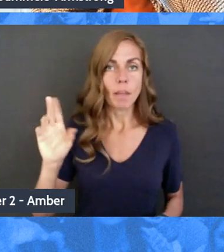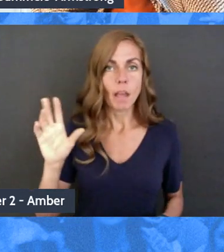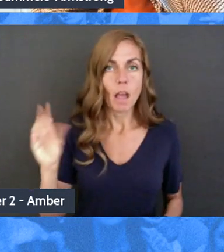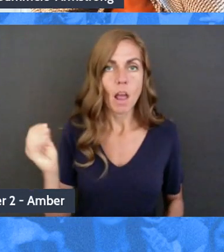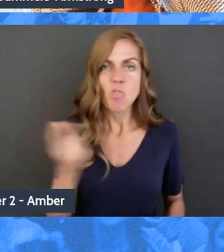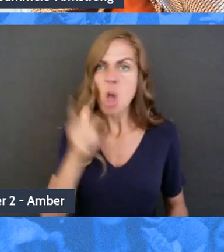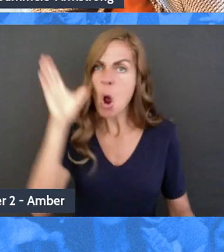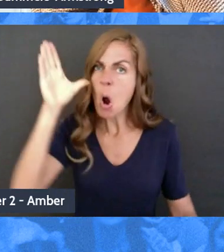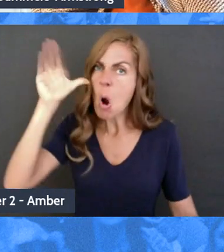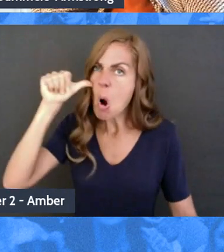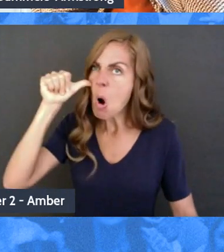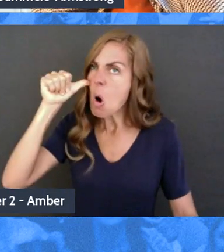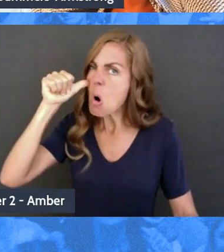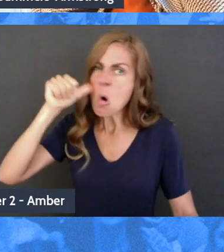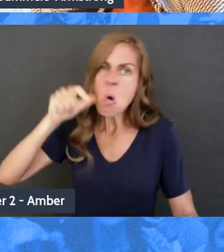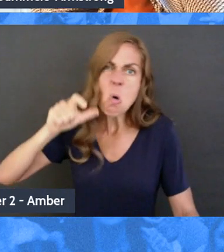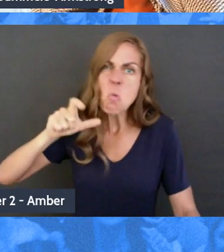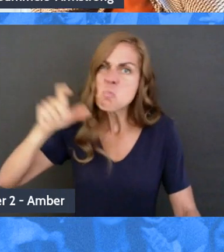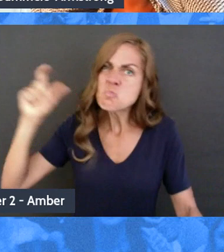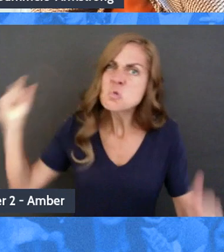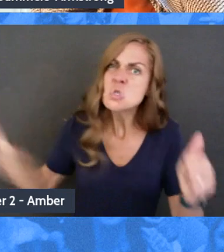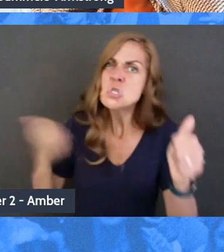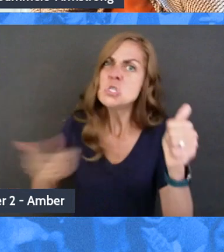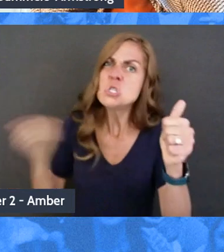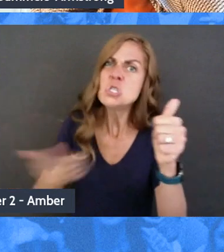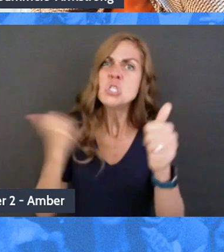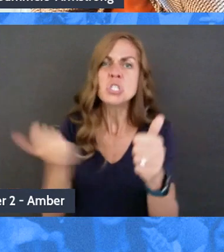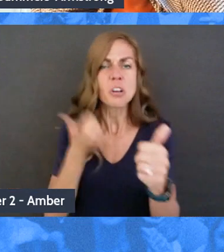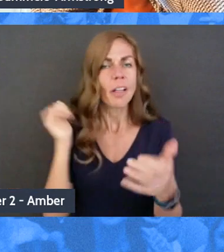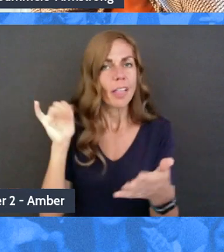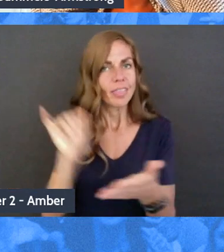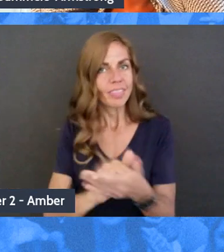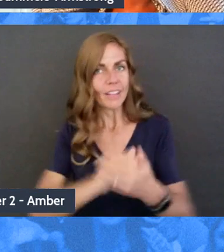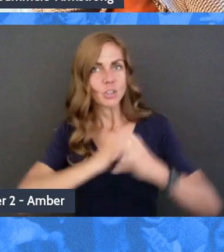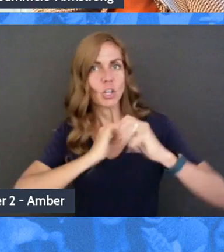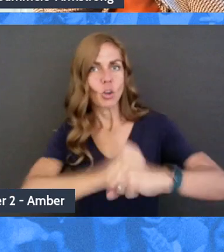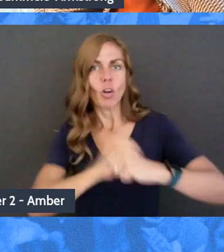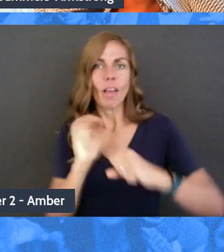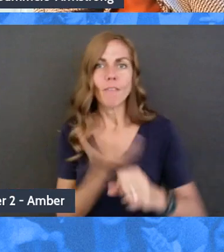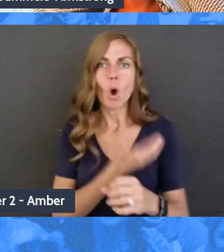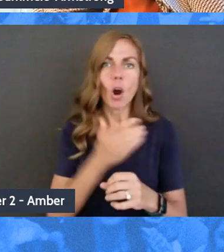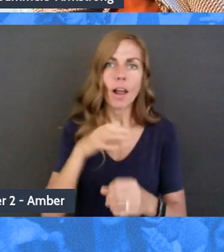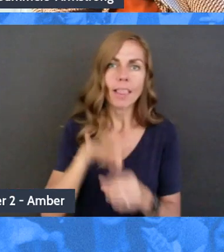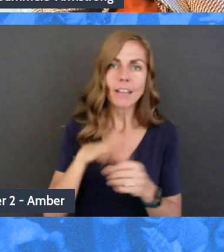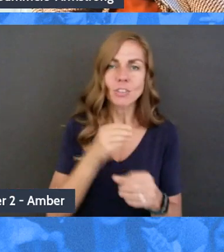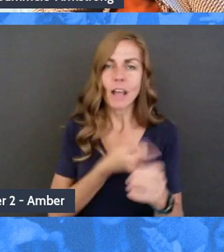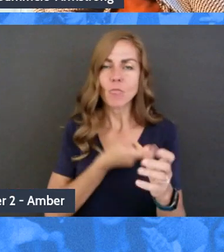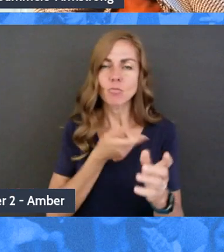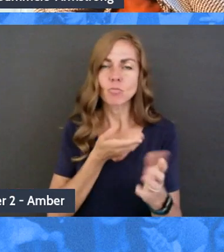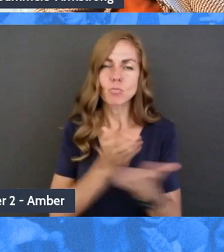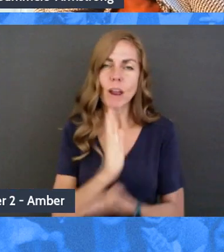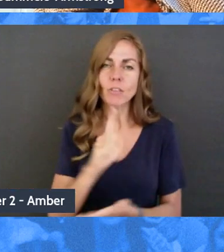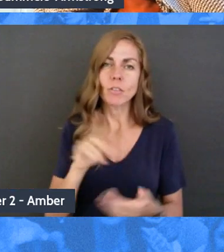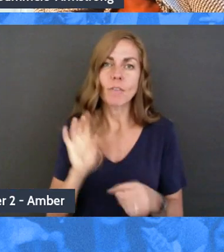on going after the security of our elections and our right to vote. The sham audit they conducted recently in Arizona,